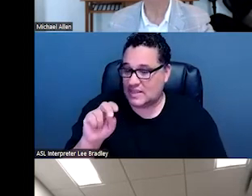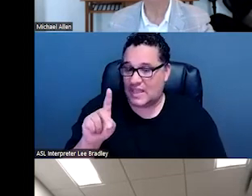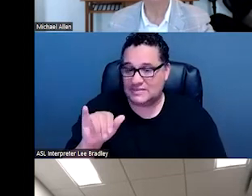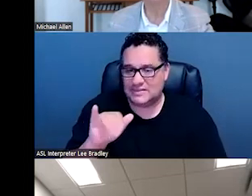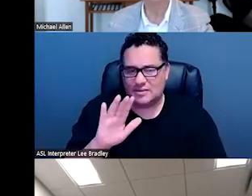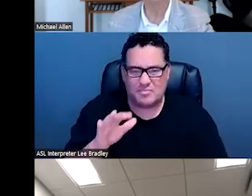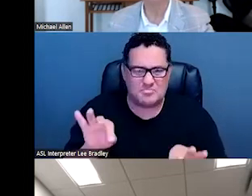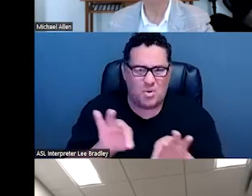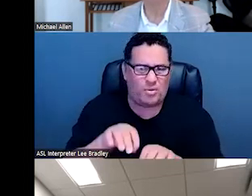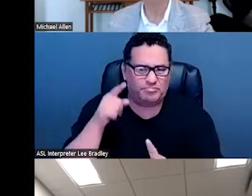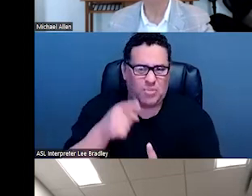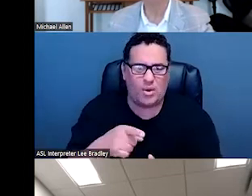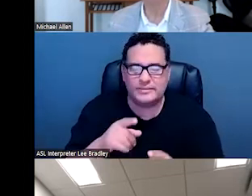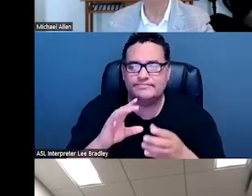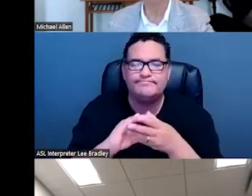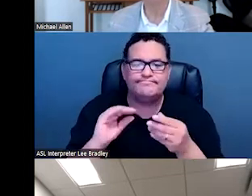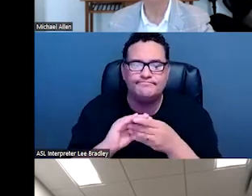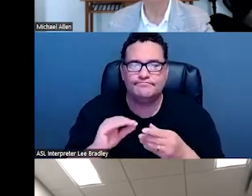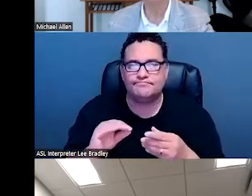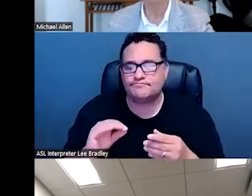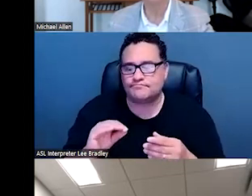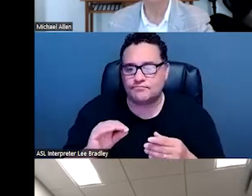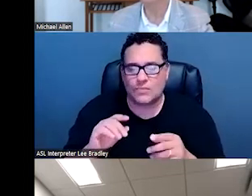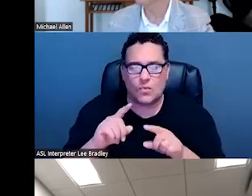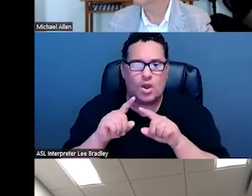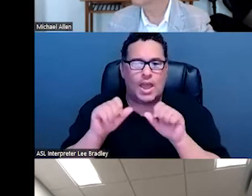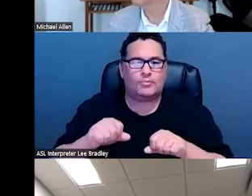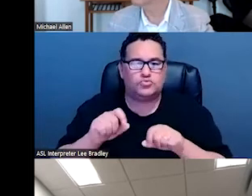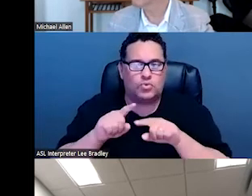YOU KNOW, BEING ABLE TO RELY ON THE, THE AVAILABILITY, FOLLOW UP, TO BE ABLE TO SAY,